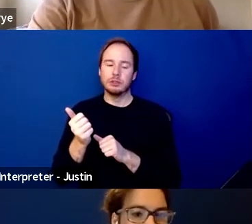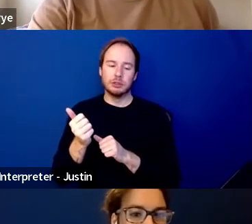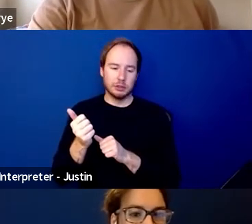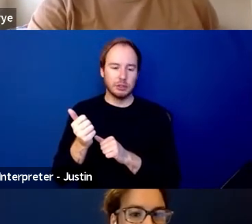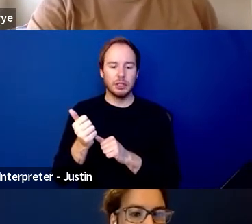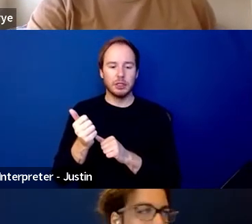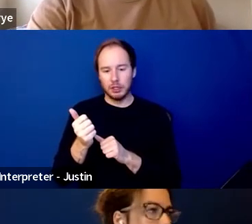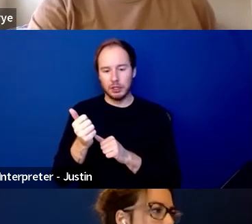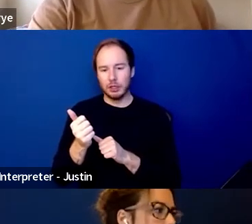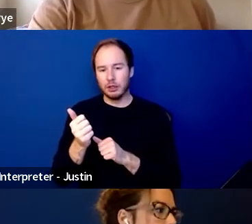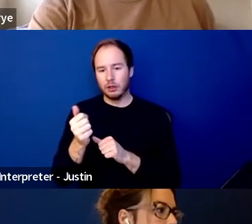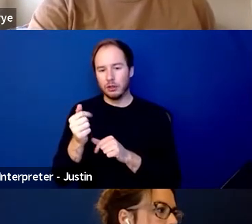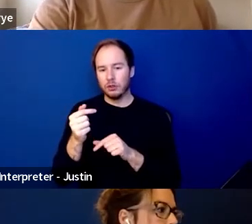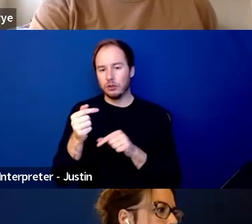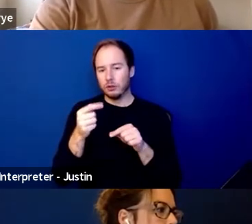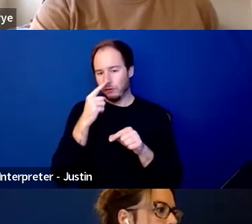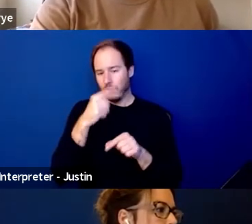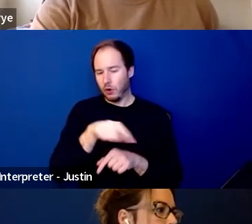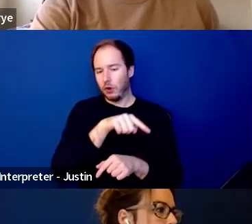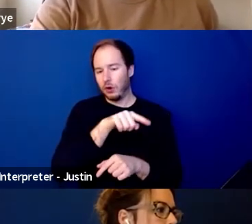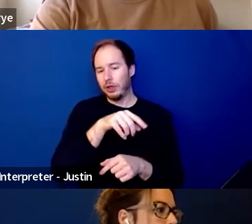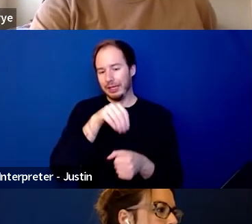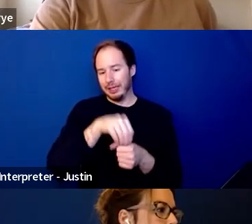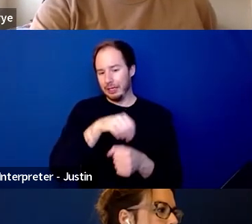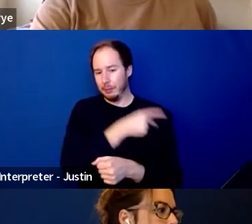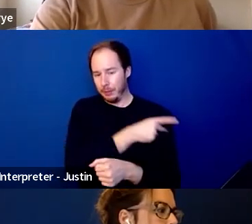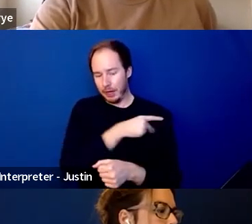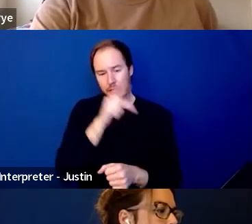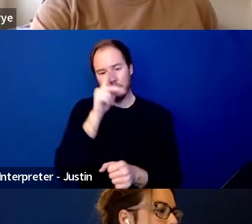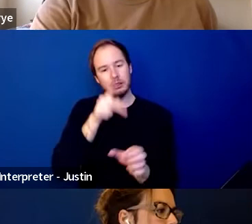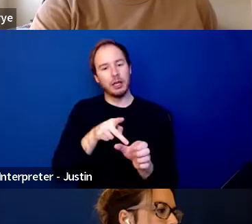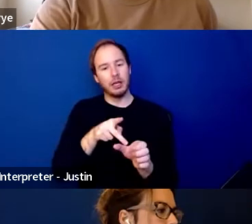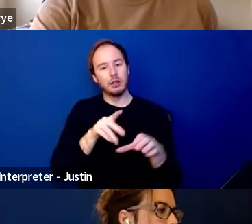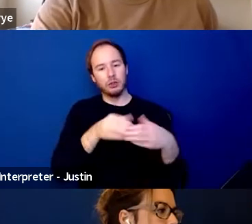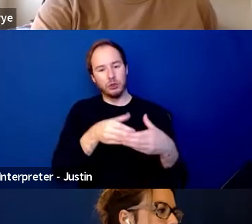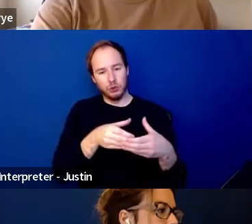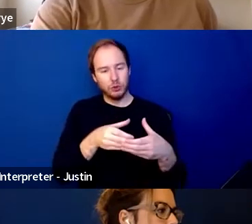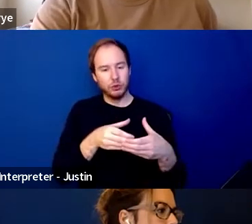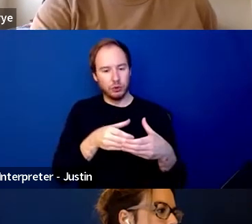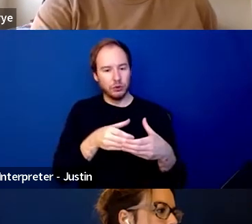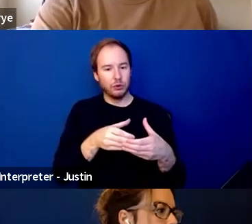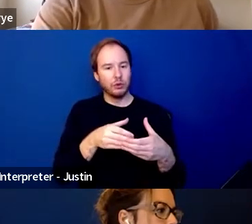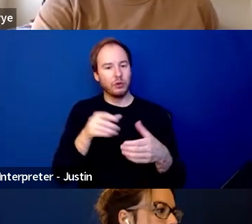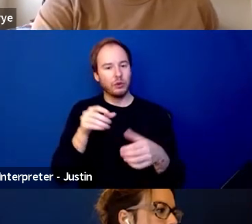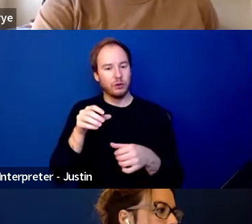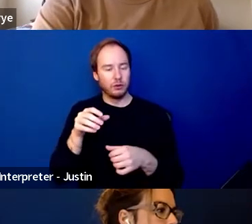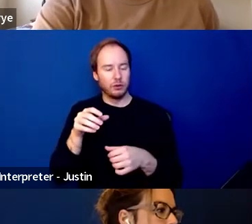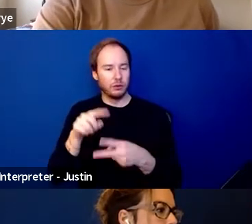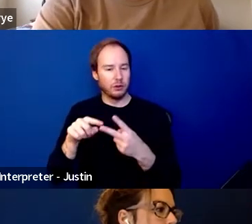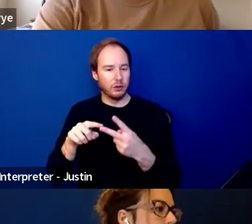the inpatient psychiatric unit at a third hospital, which is Forbes Hospital in our health network.